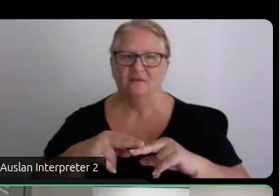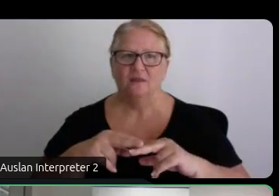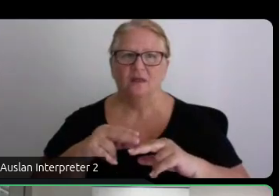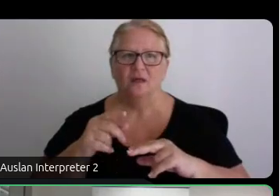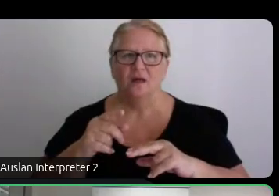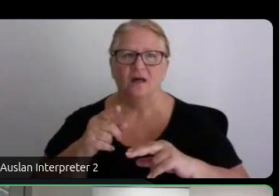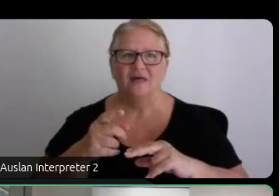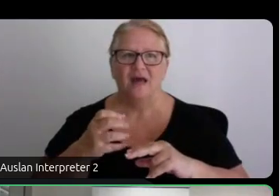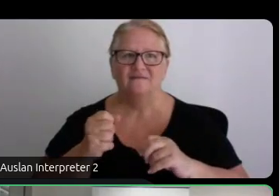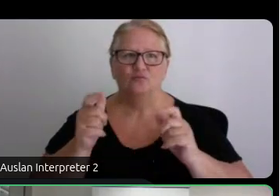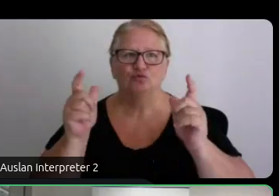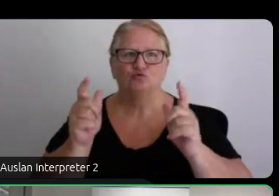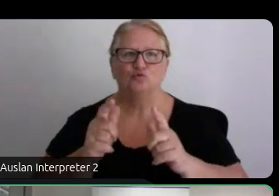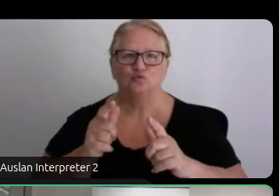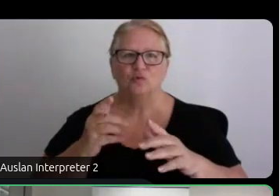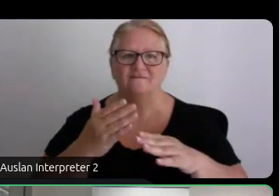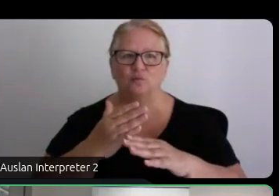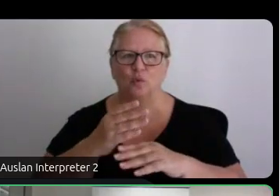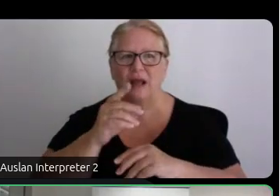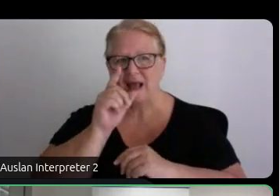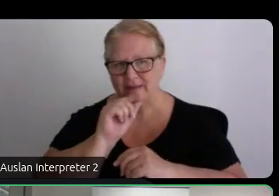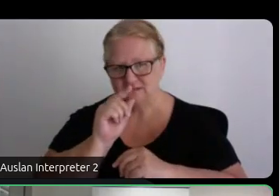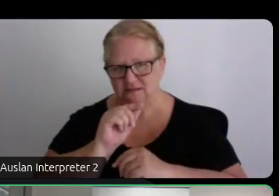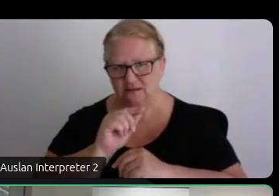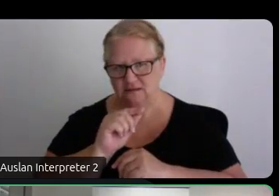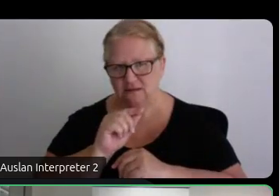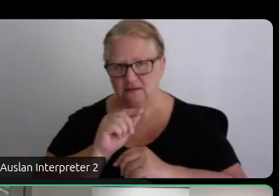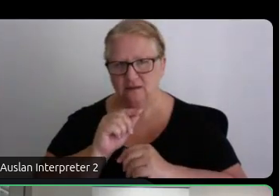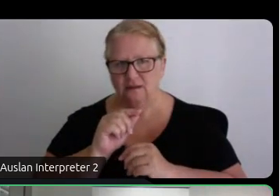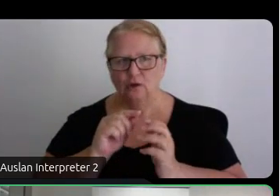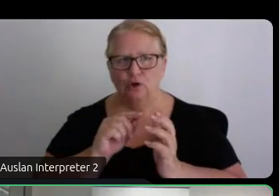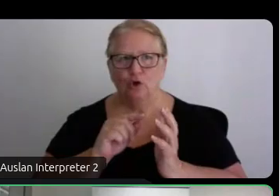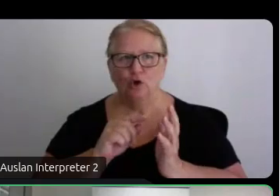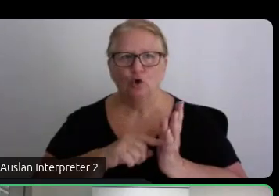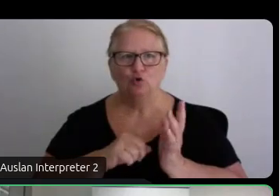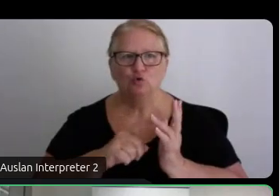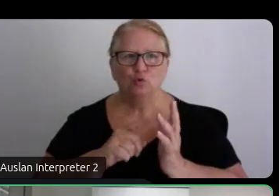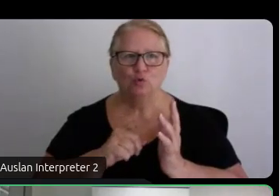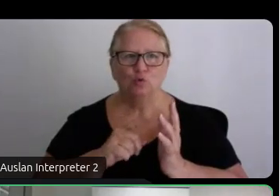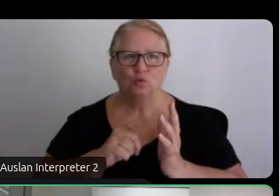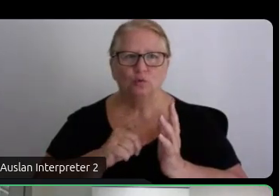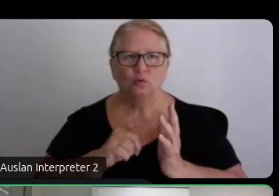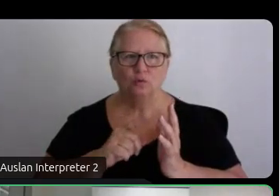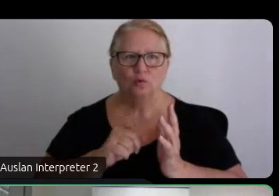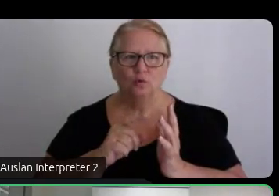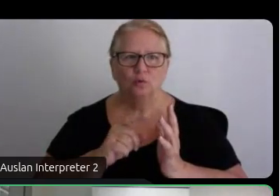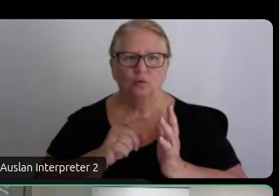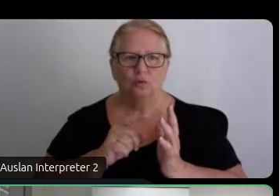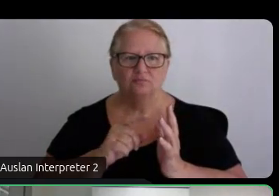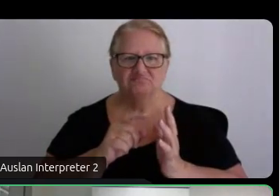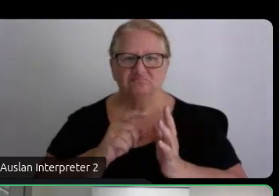functional capacity to undergo one or more of uh the following activities which is identified as